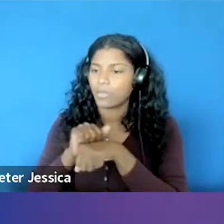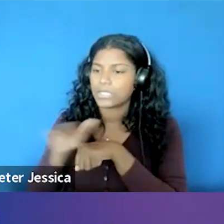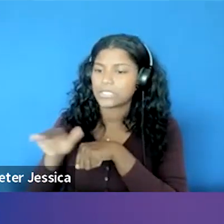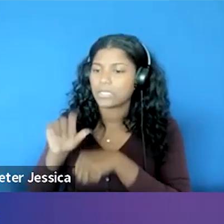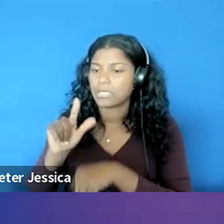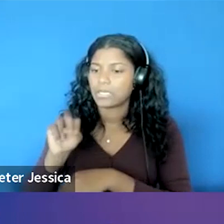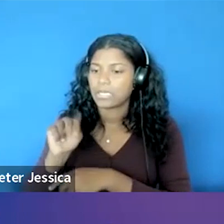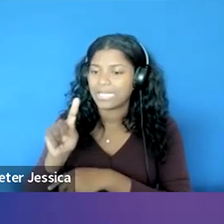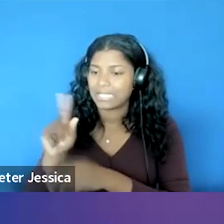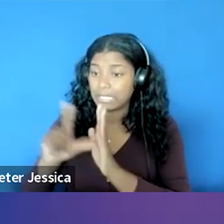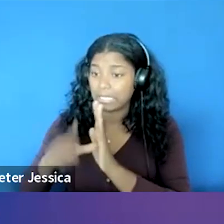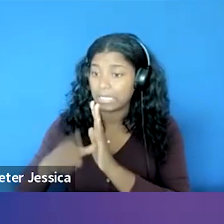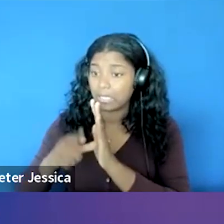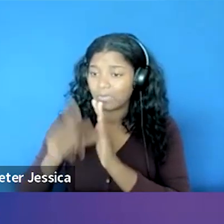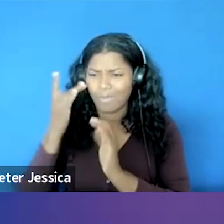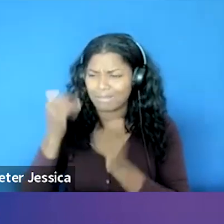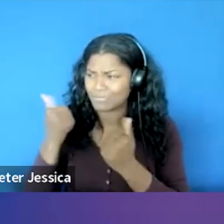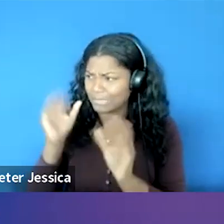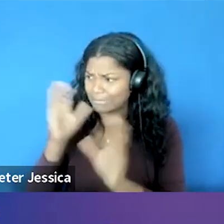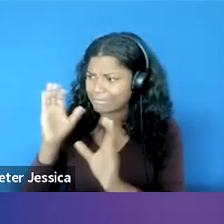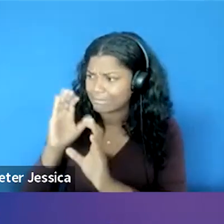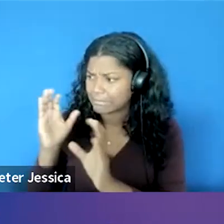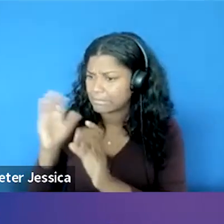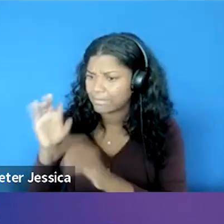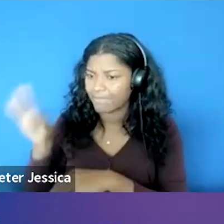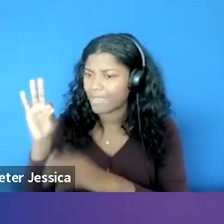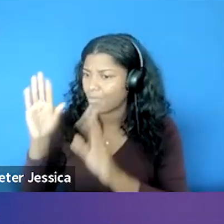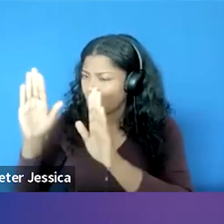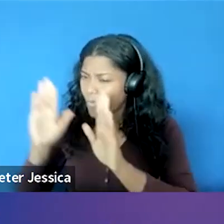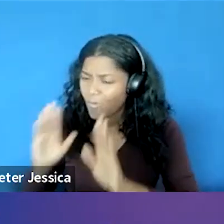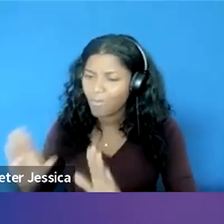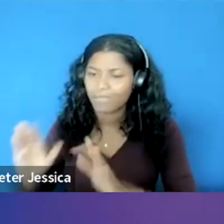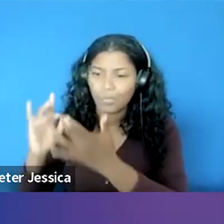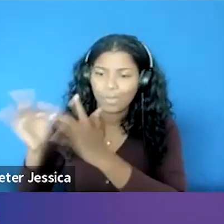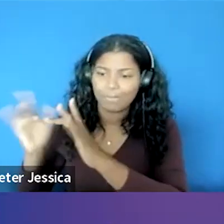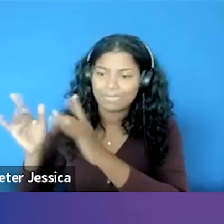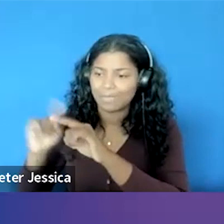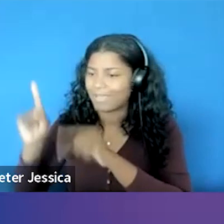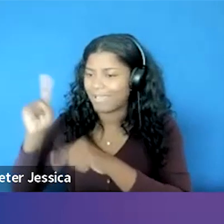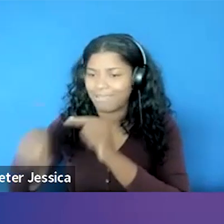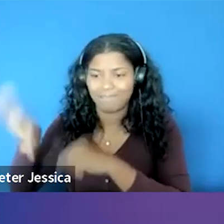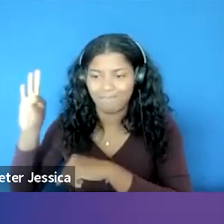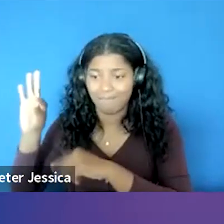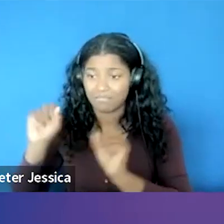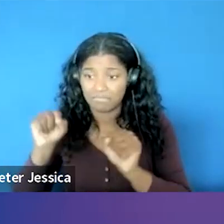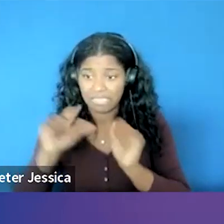to find this wonderful site that I know of NSF, with lots of tips for reviewers. And I'm sorry to say I cannot find it.